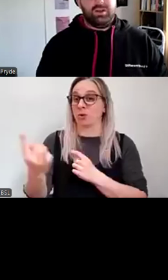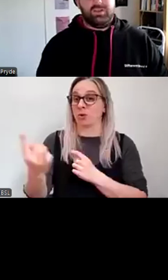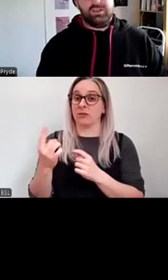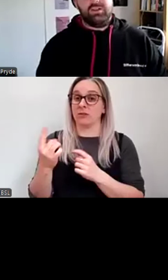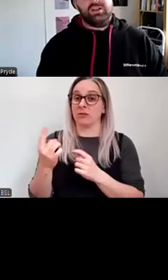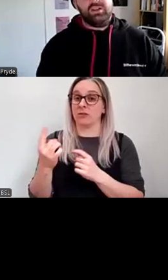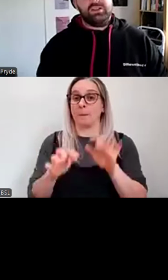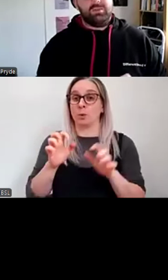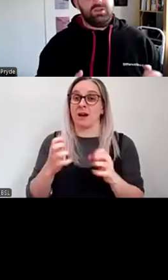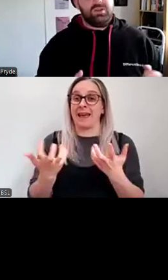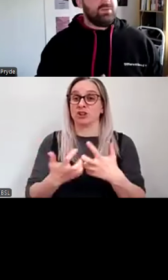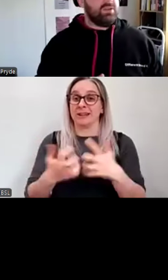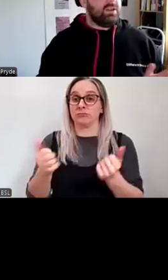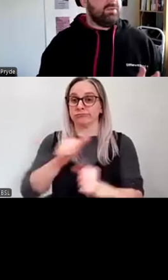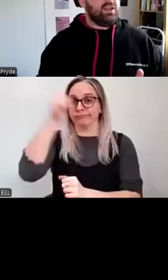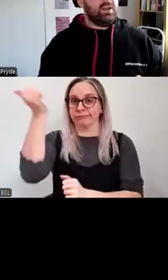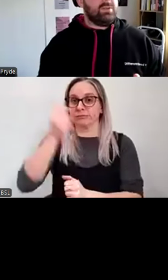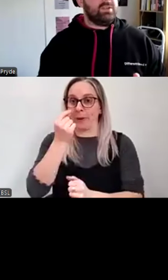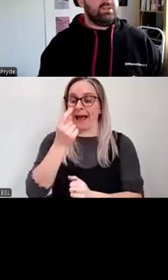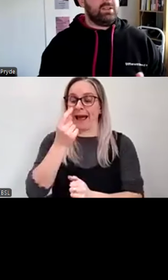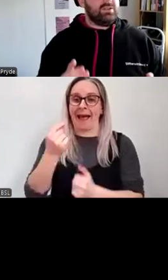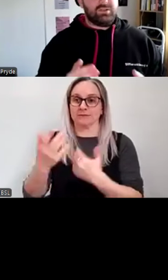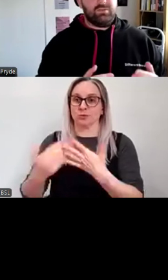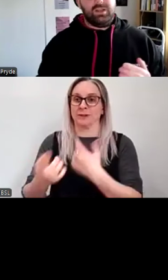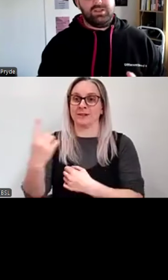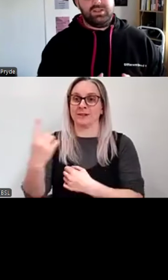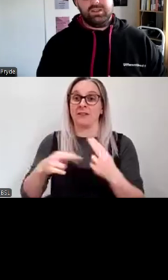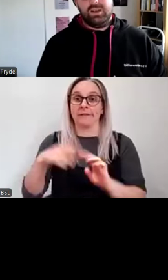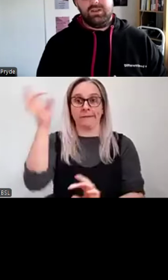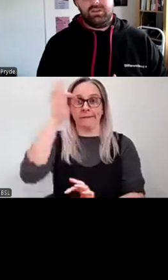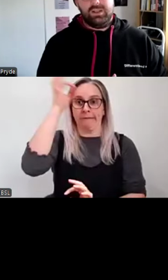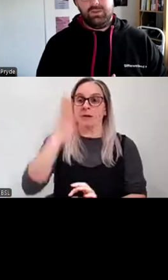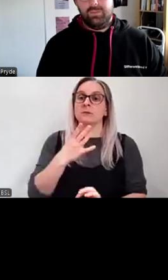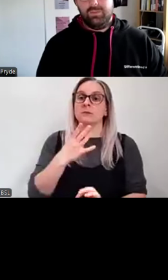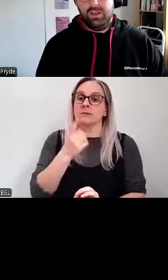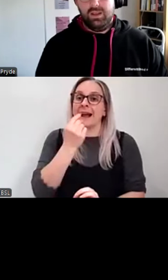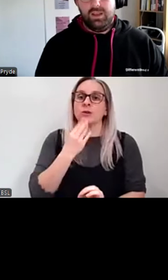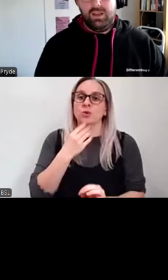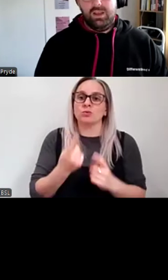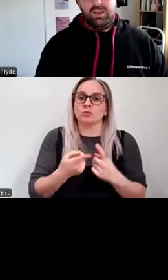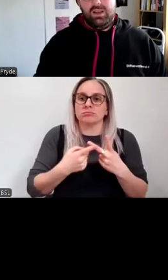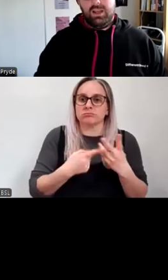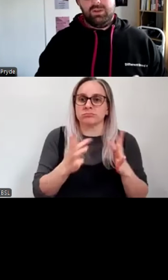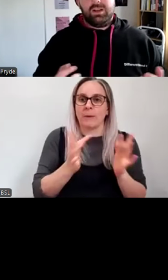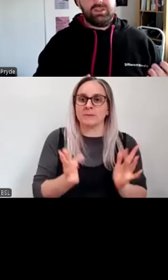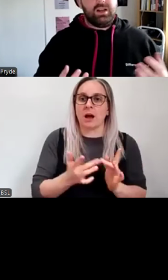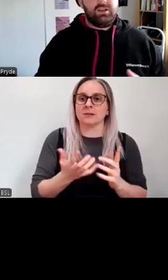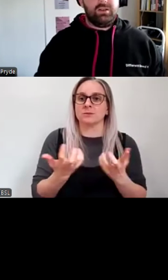I think it's a lot easier when we use tools like WAVE and Lighthouse to see the structure of pages and how they're laid out. When it comes to color,